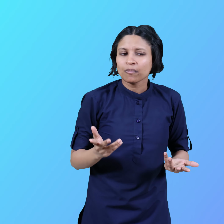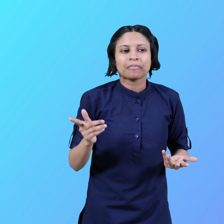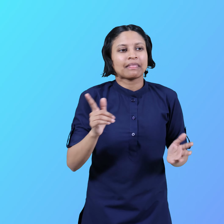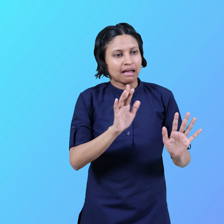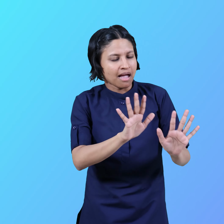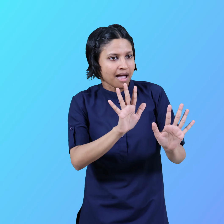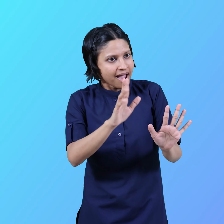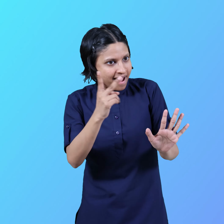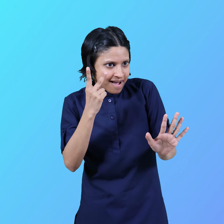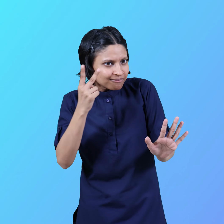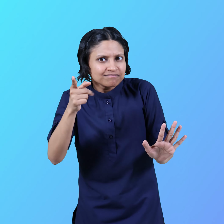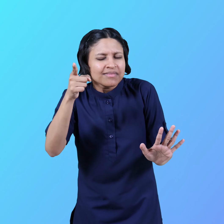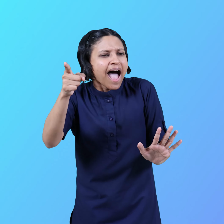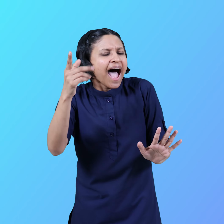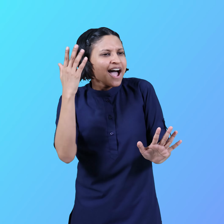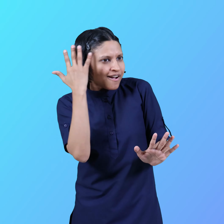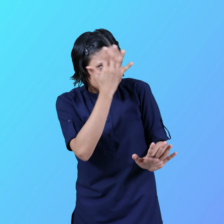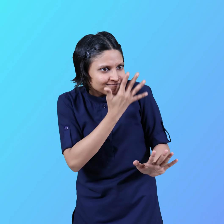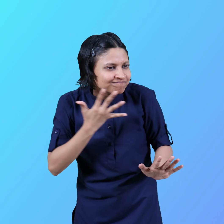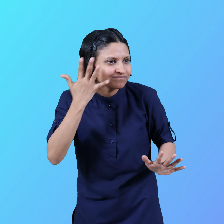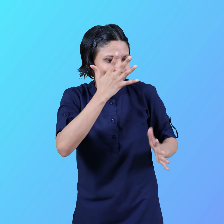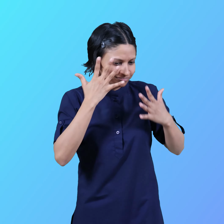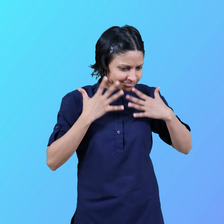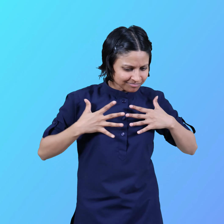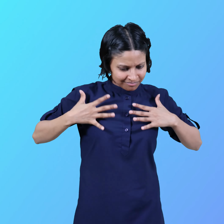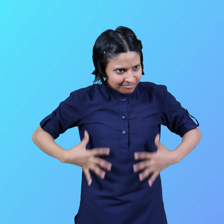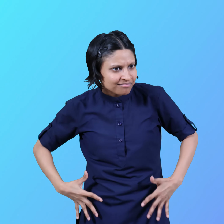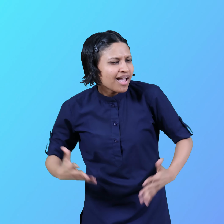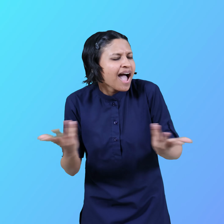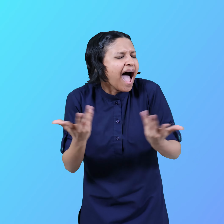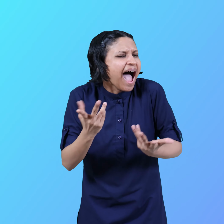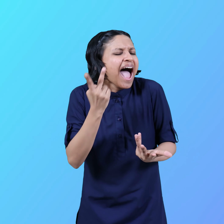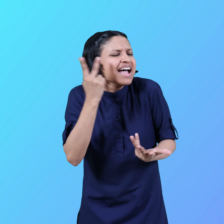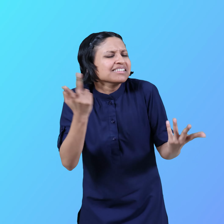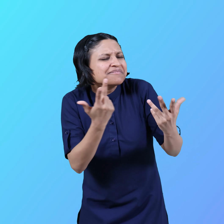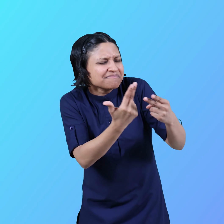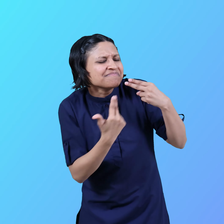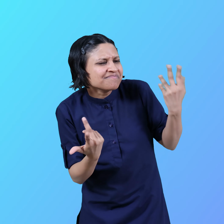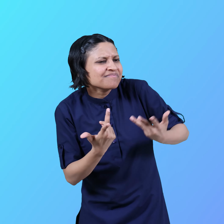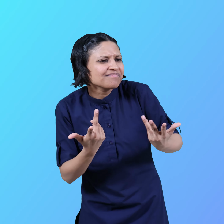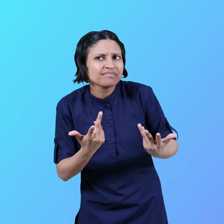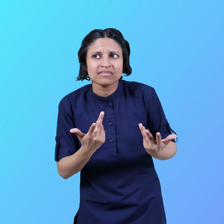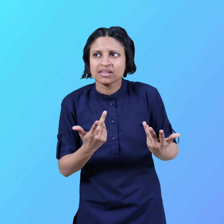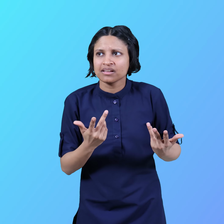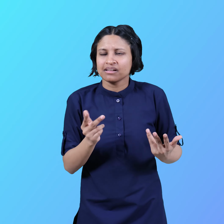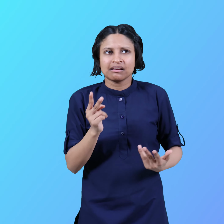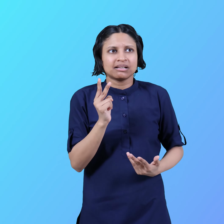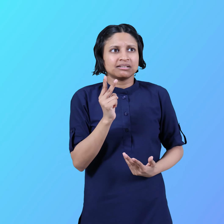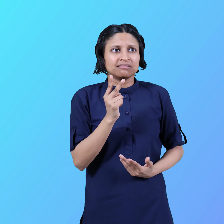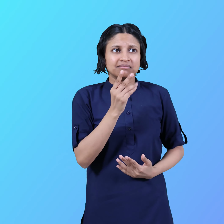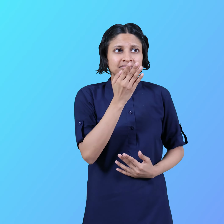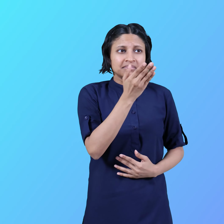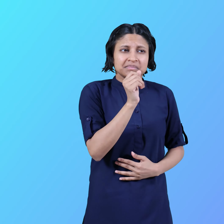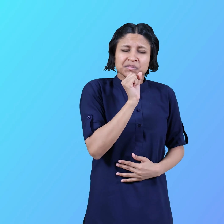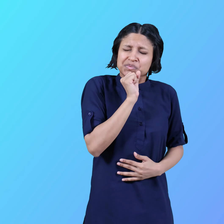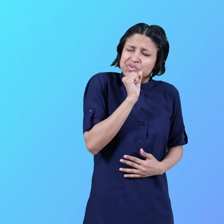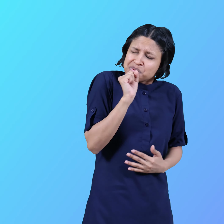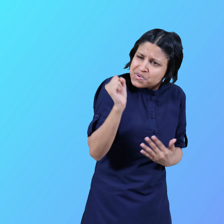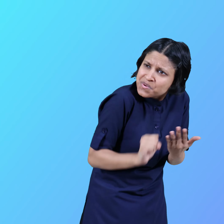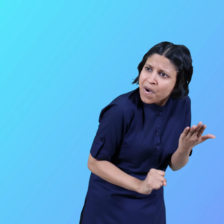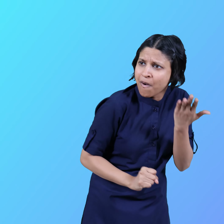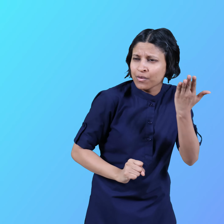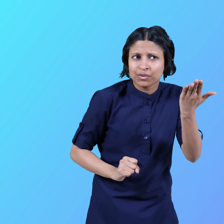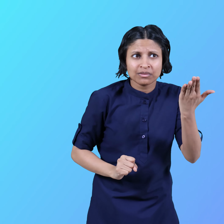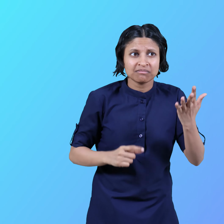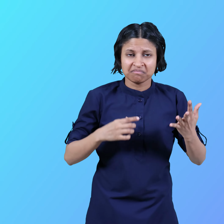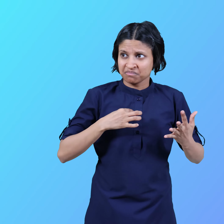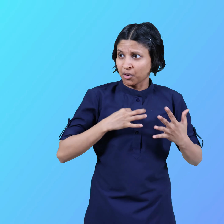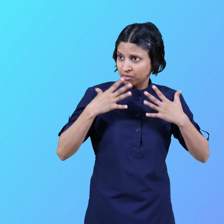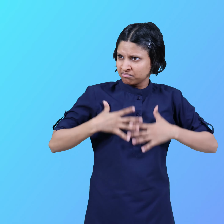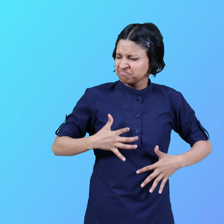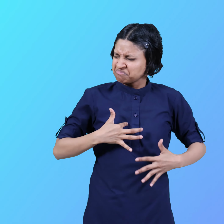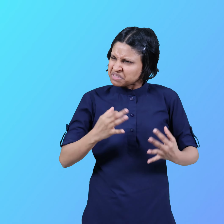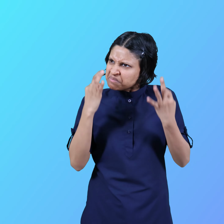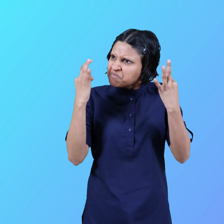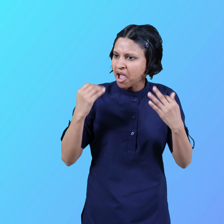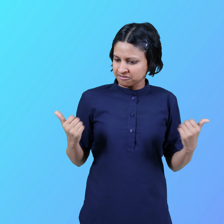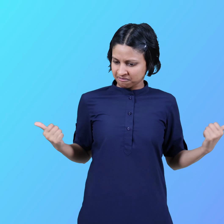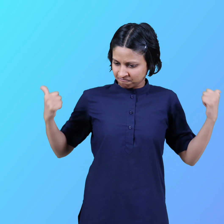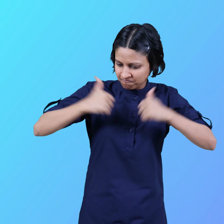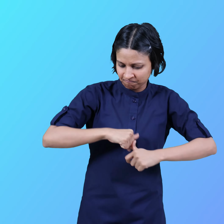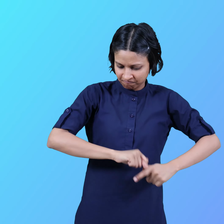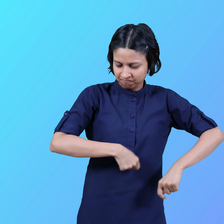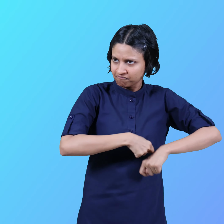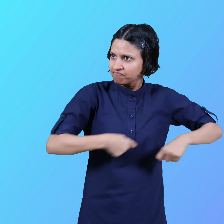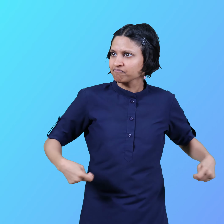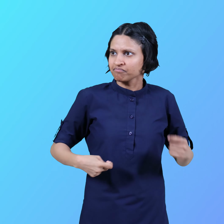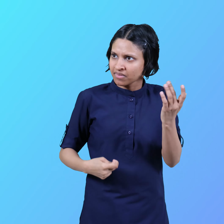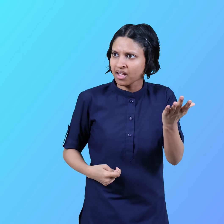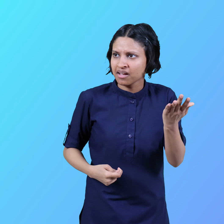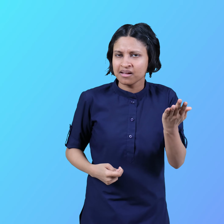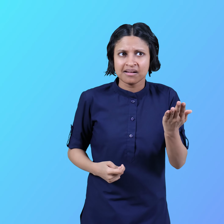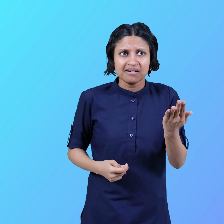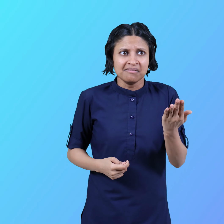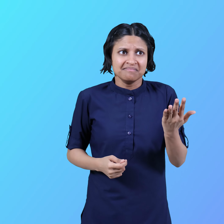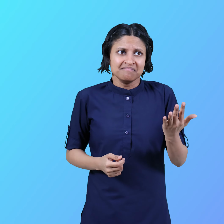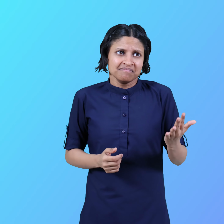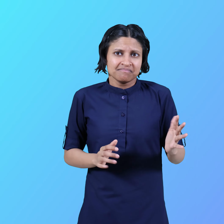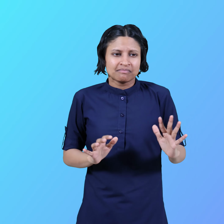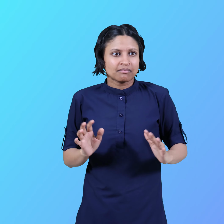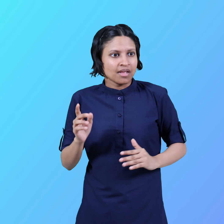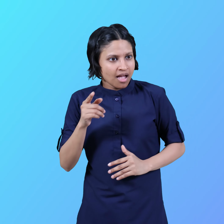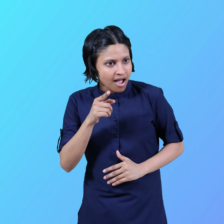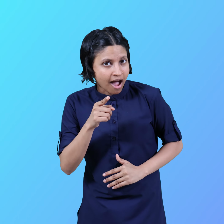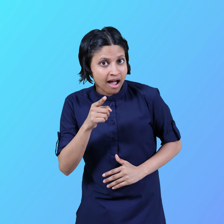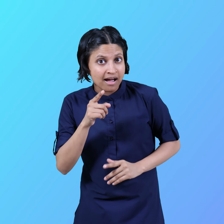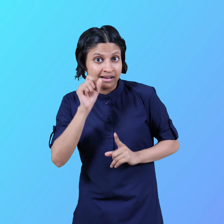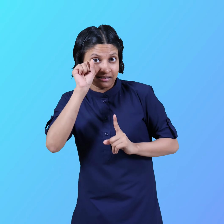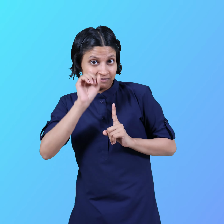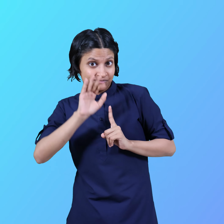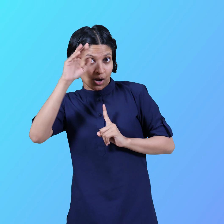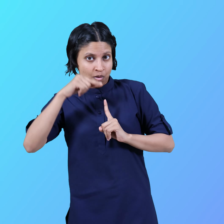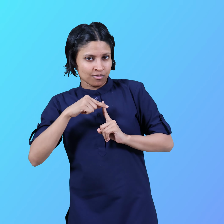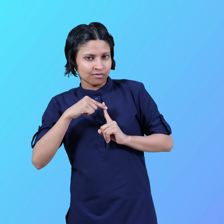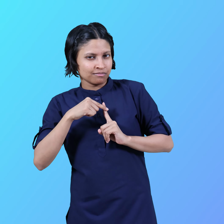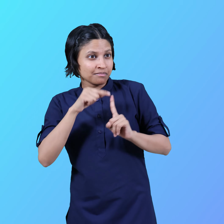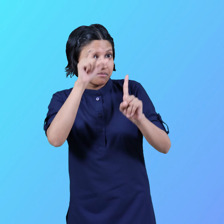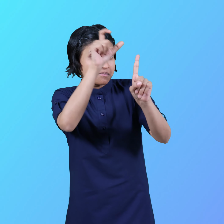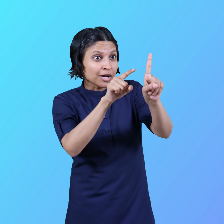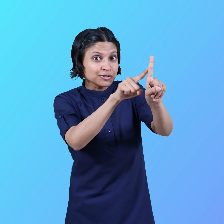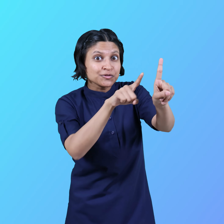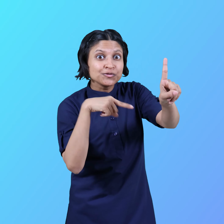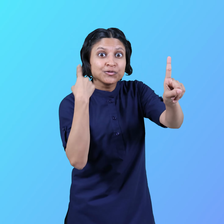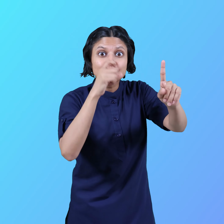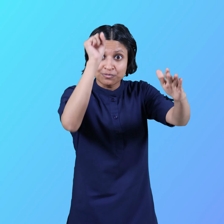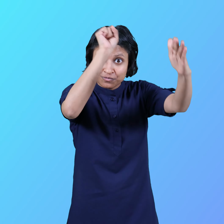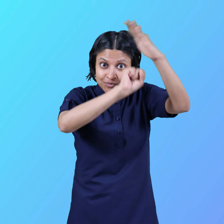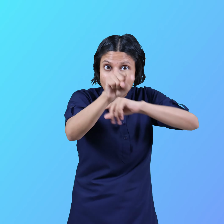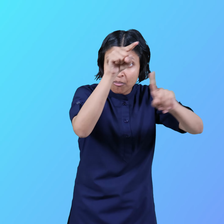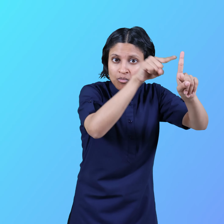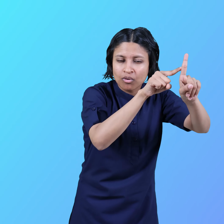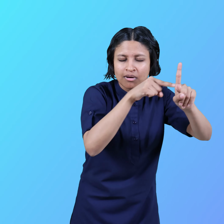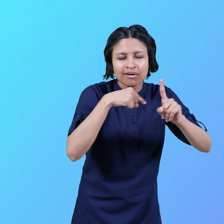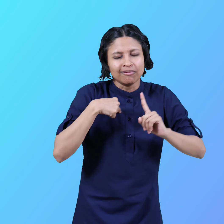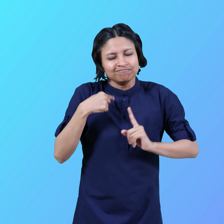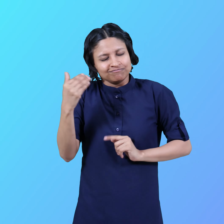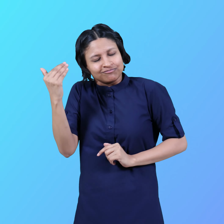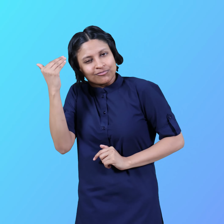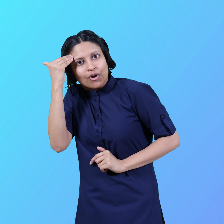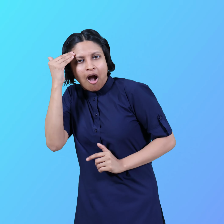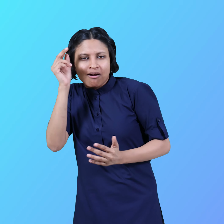Saul asked, “What does he look like?” The woman answered, “He looks like an old man wearing a special robe.” Then Saul knew it was Samuel,